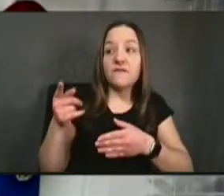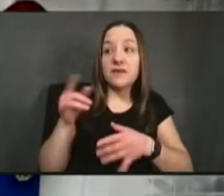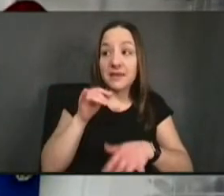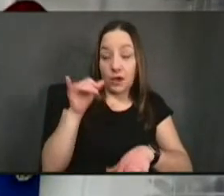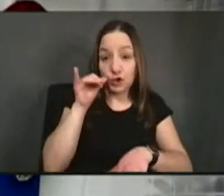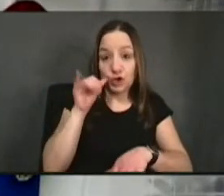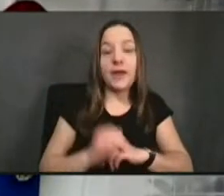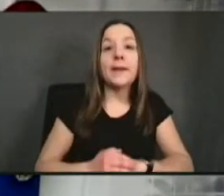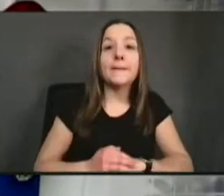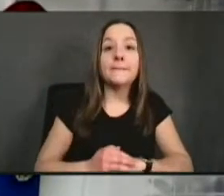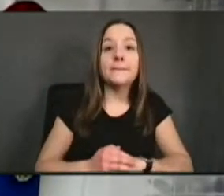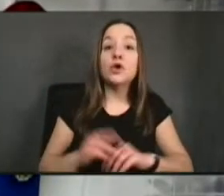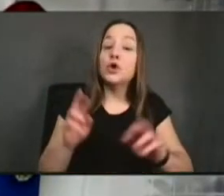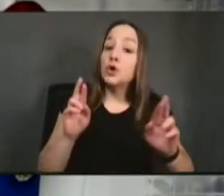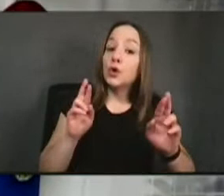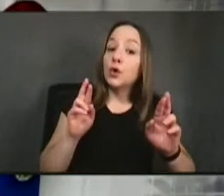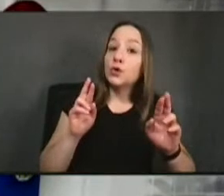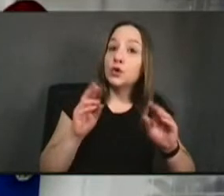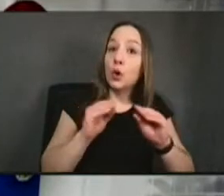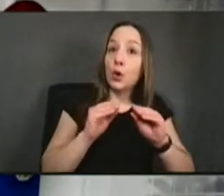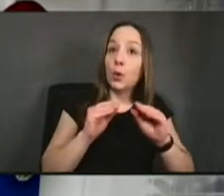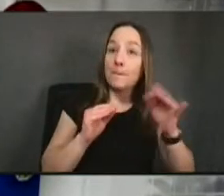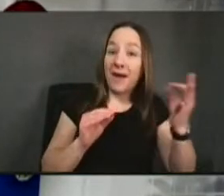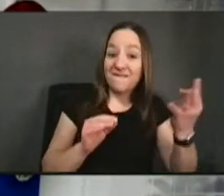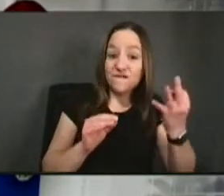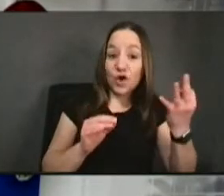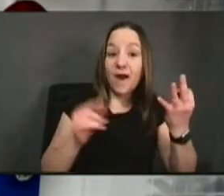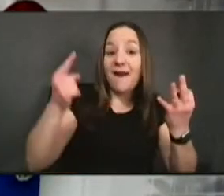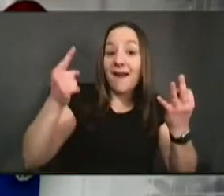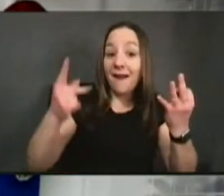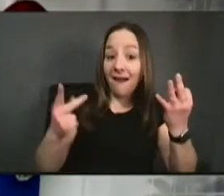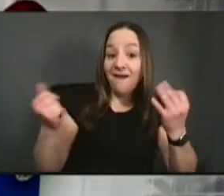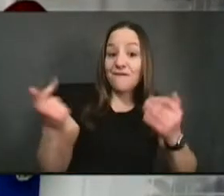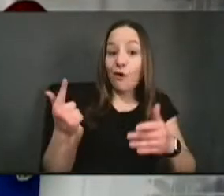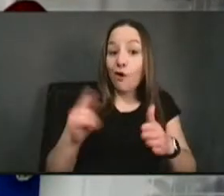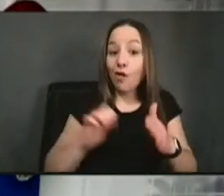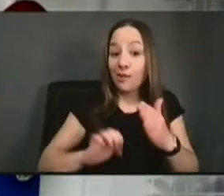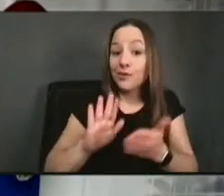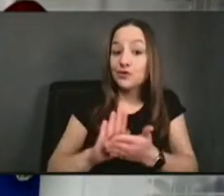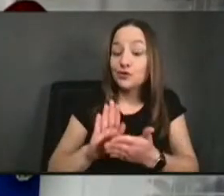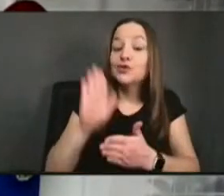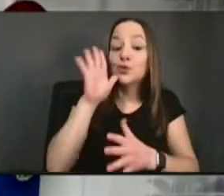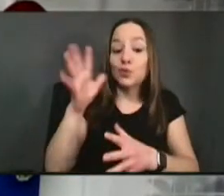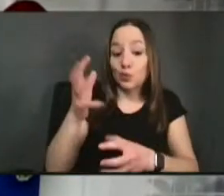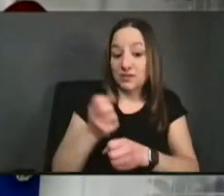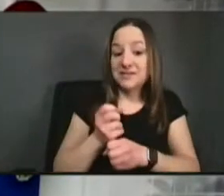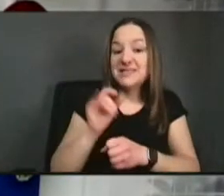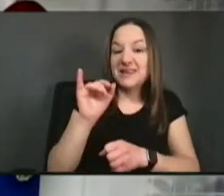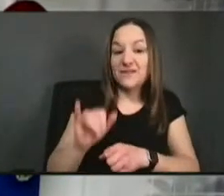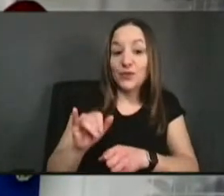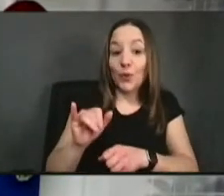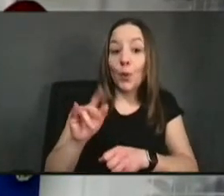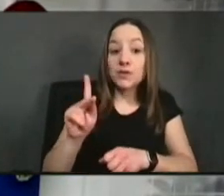They've arrived at the warehouse yesterday. By Friday, 50% of all